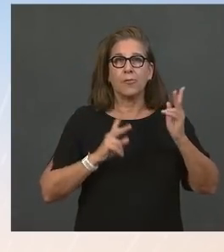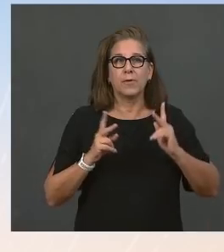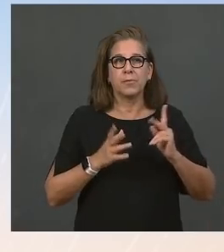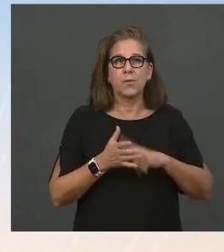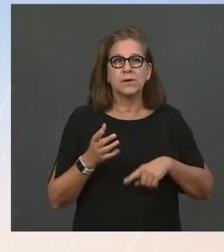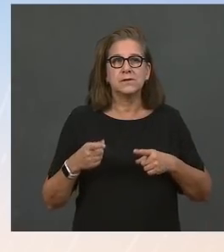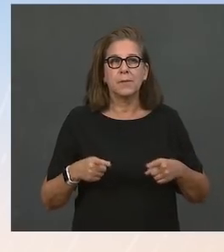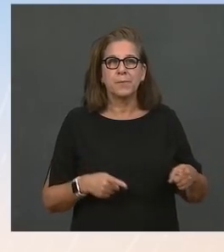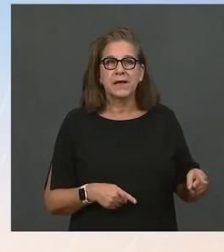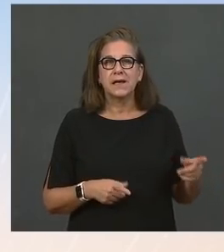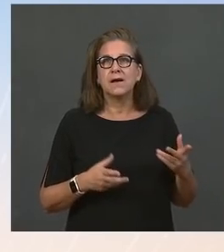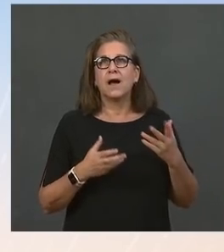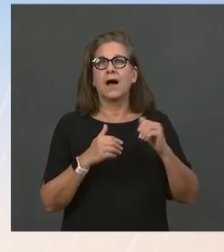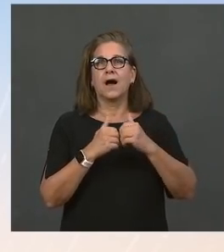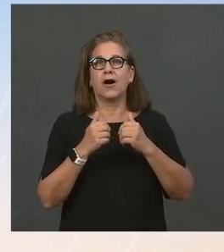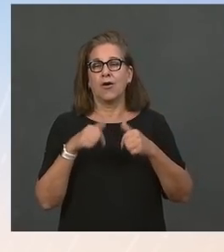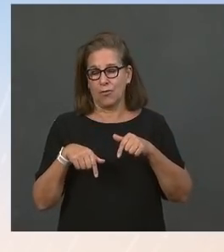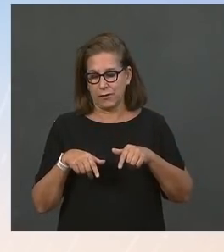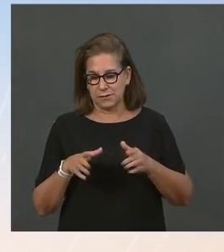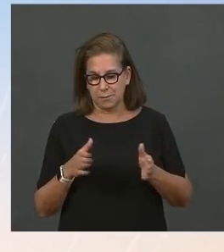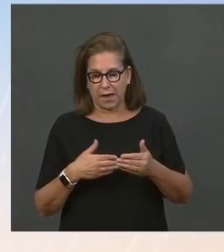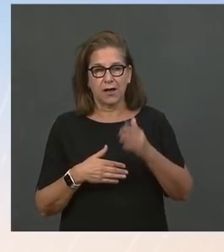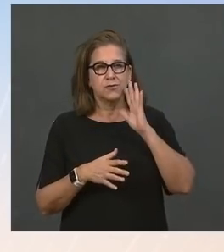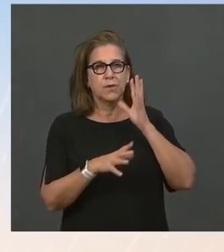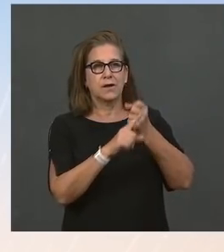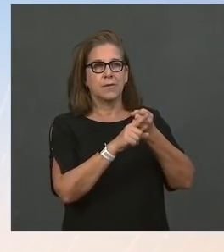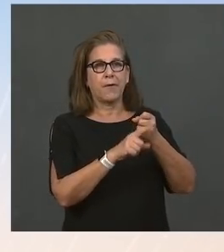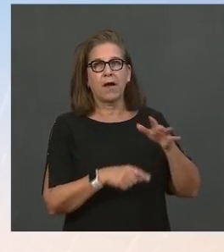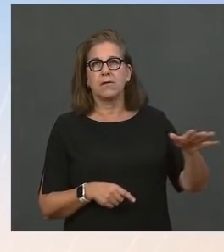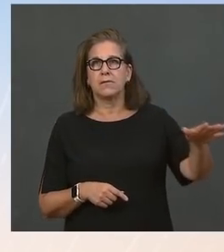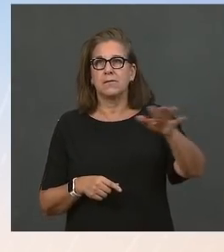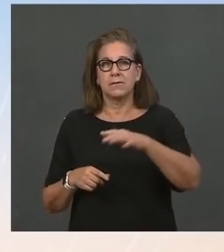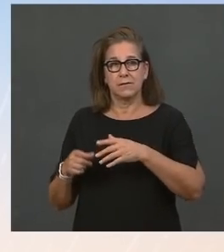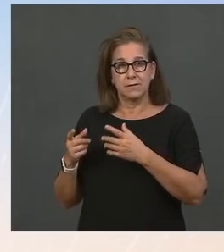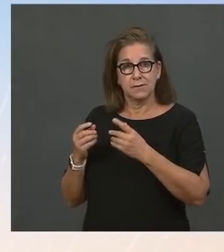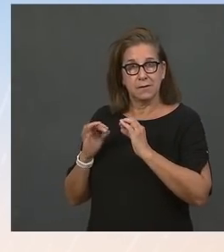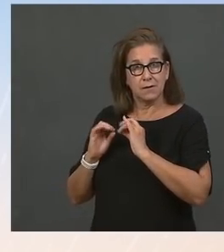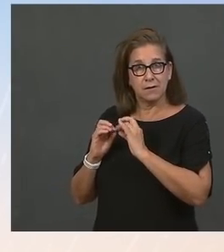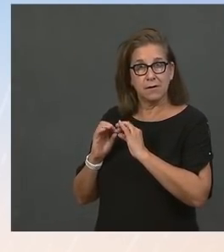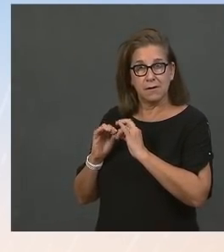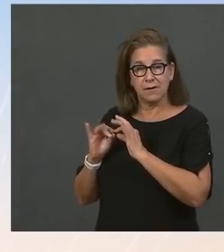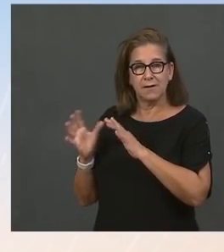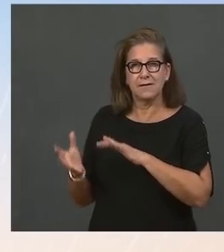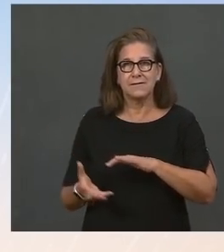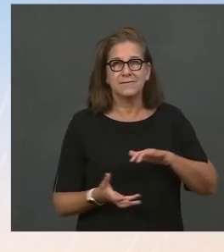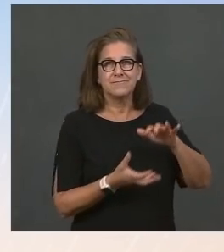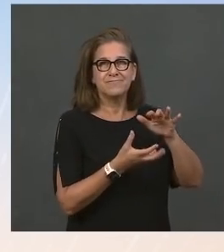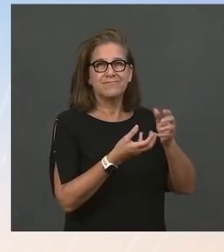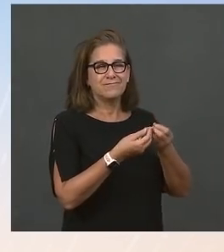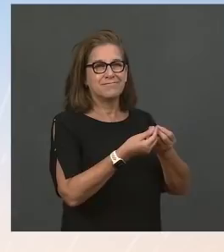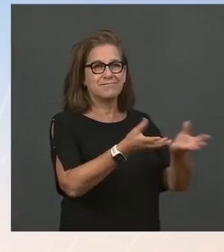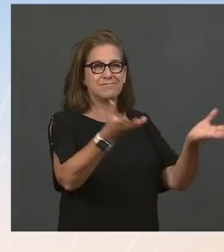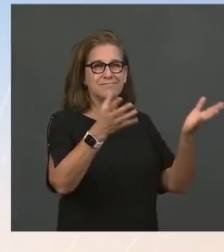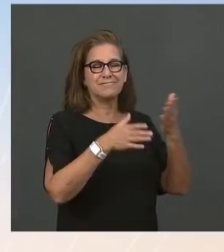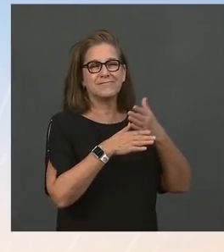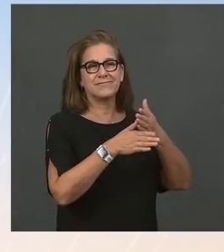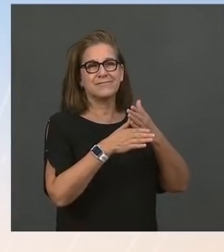an important conversation about the mechanisms of who's for it and against it and the size and the numbers -- about how this is going to help them.